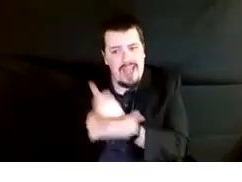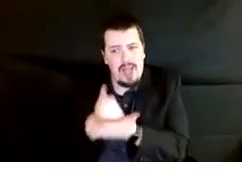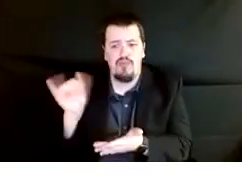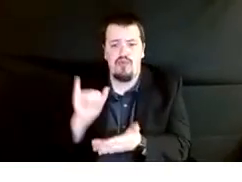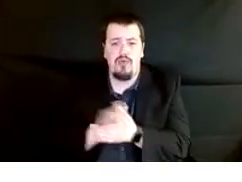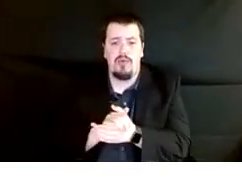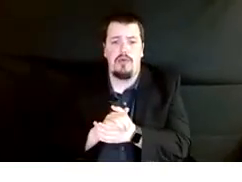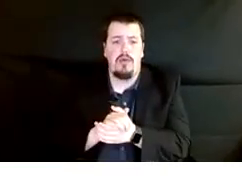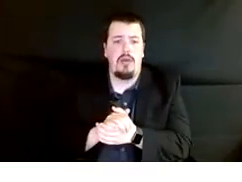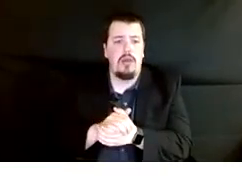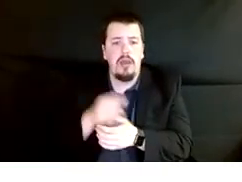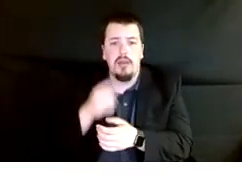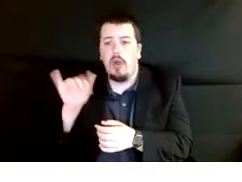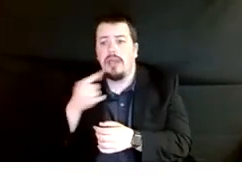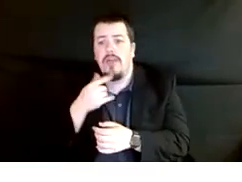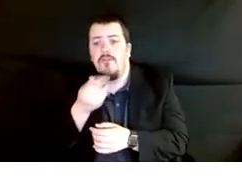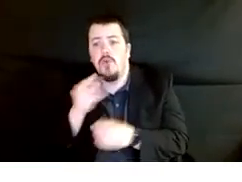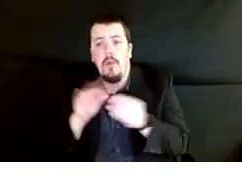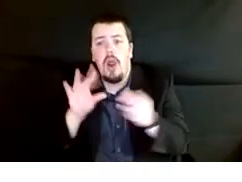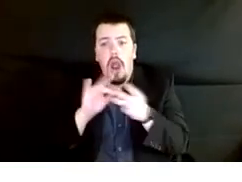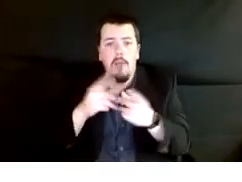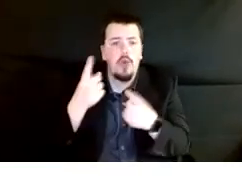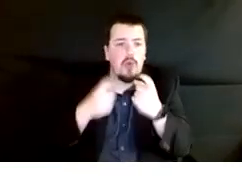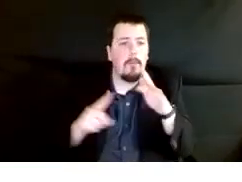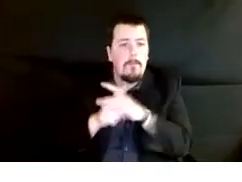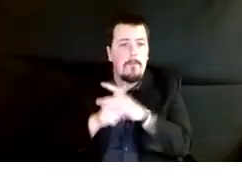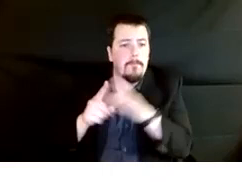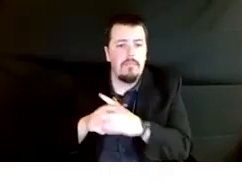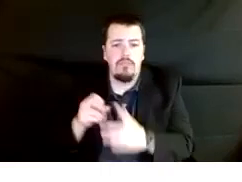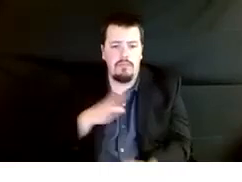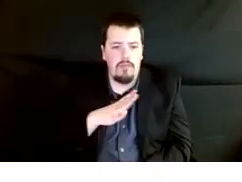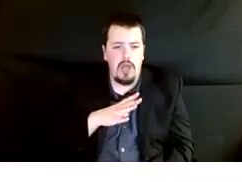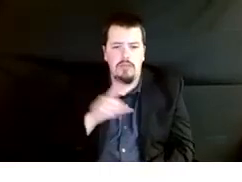a few, few more comments and questions that have come in so ....okay ....we'll just give it a minute um